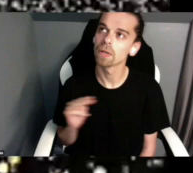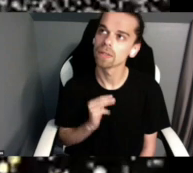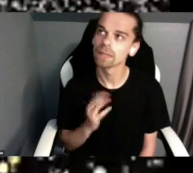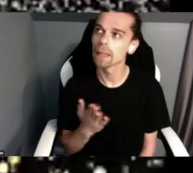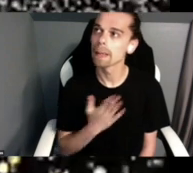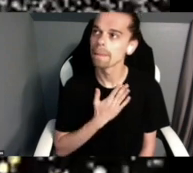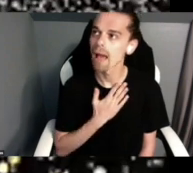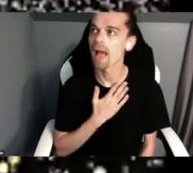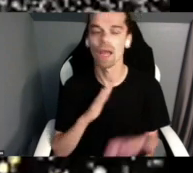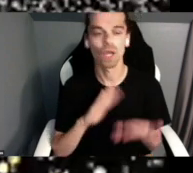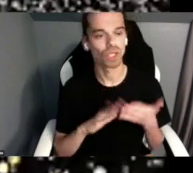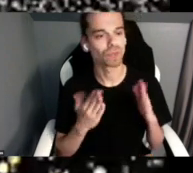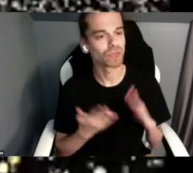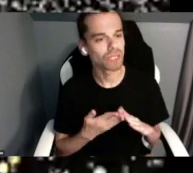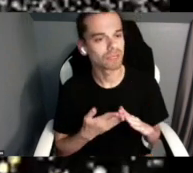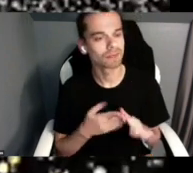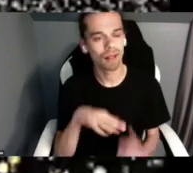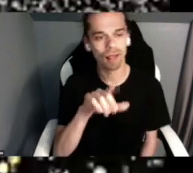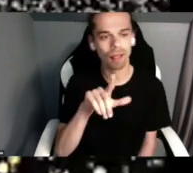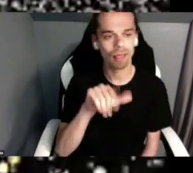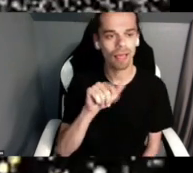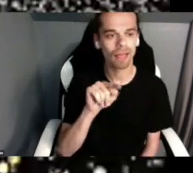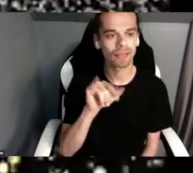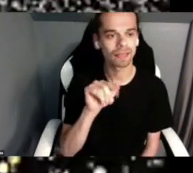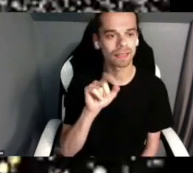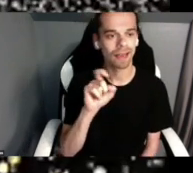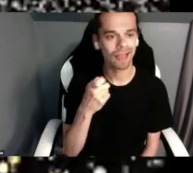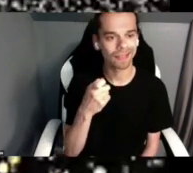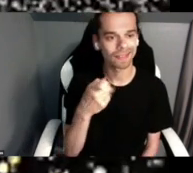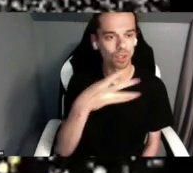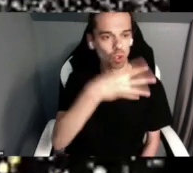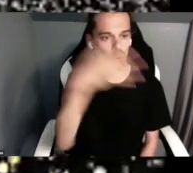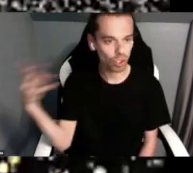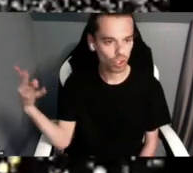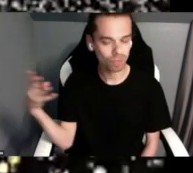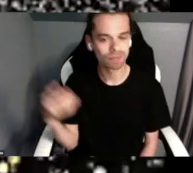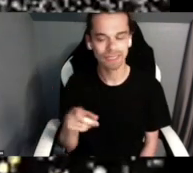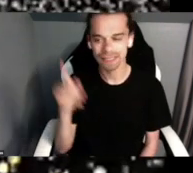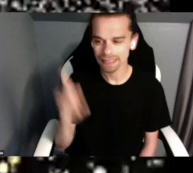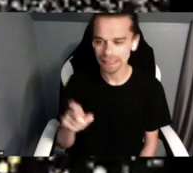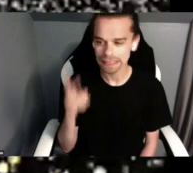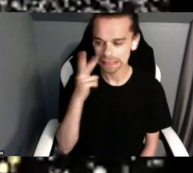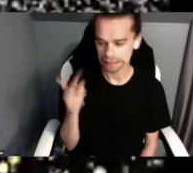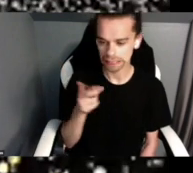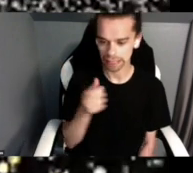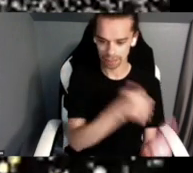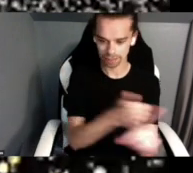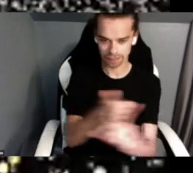Latinx queer, and disabled, need to see themselves leading the work.